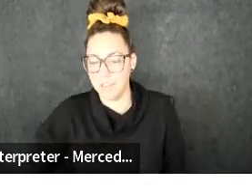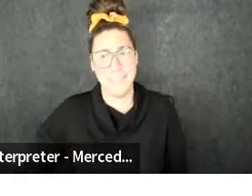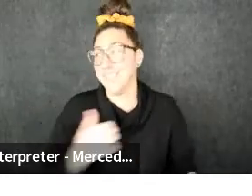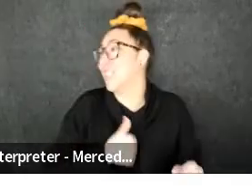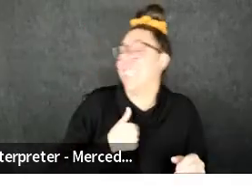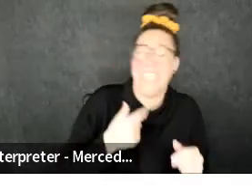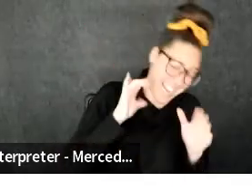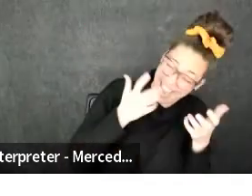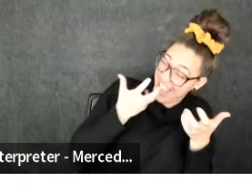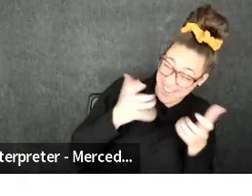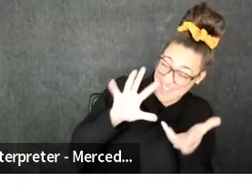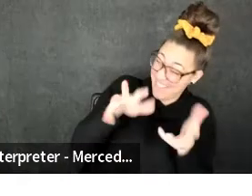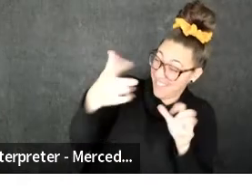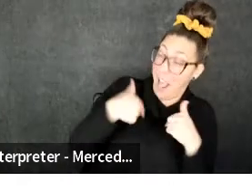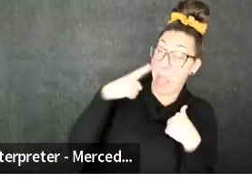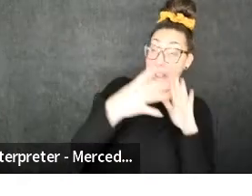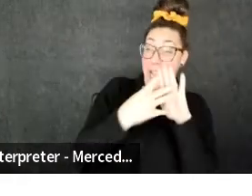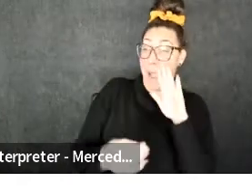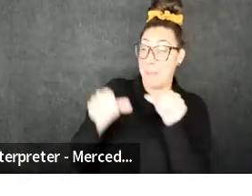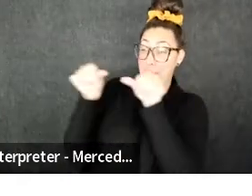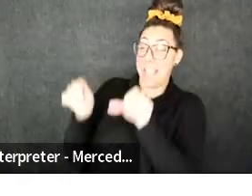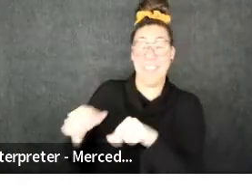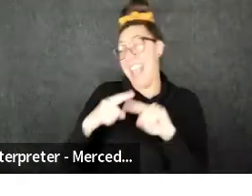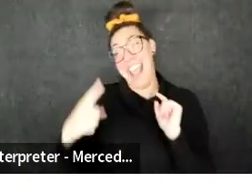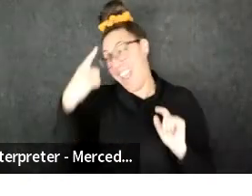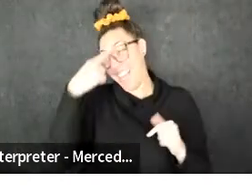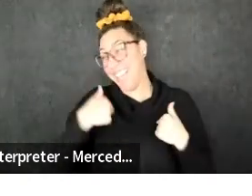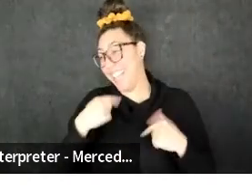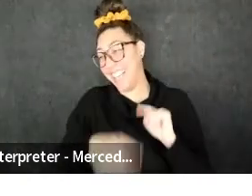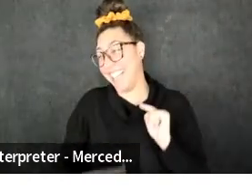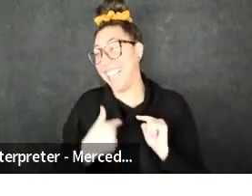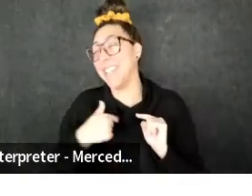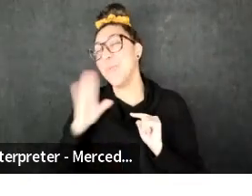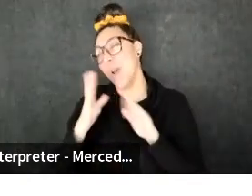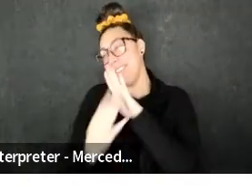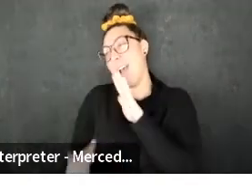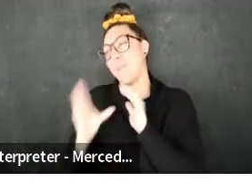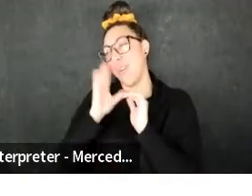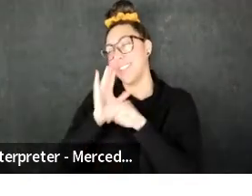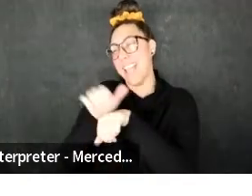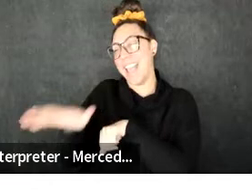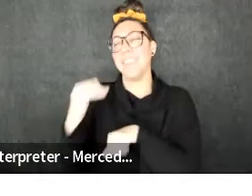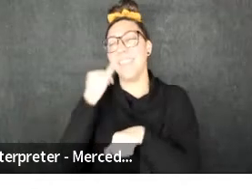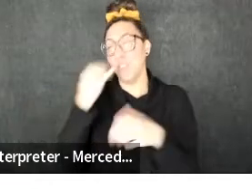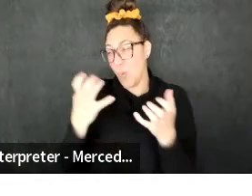I thought I could just copy and paste, but. Yeah, so you'll have a copy of it, which will be helpful too if you're wanting to do this with students as well.